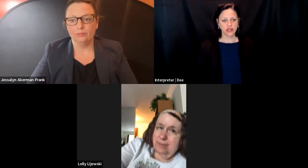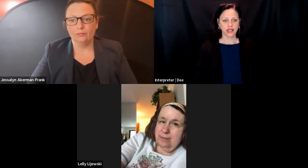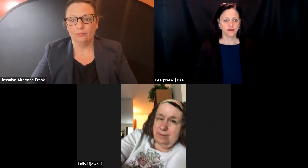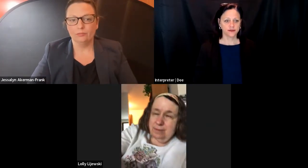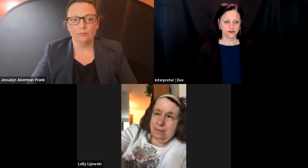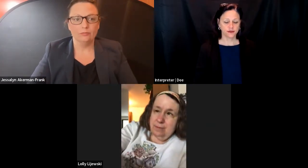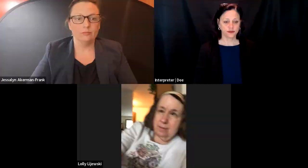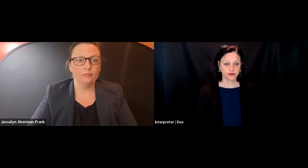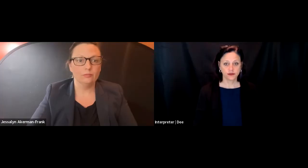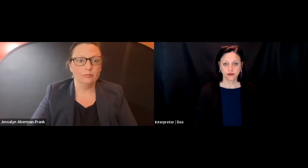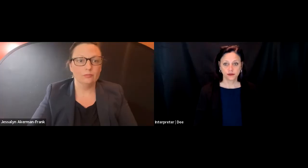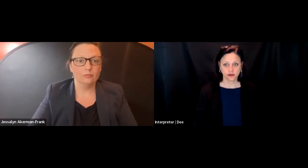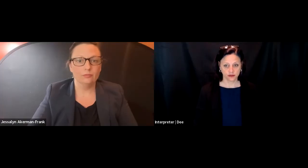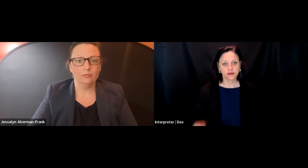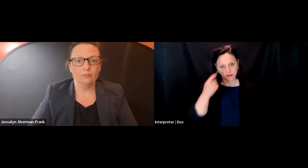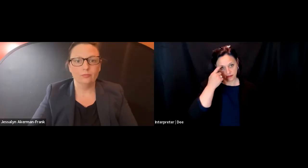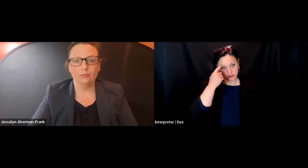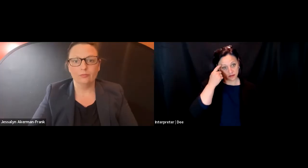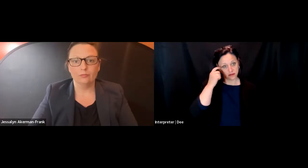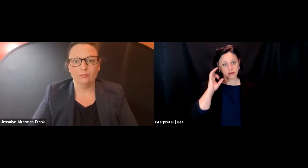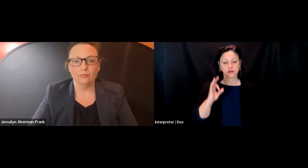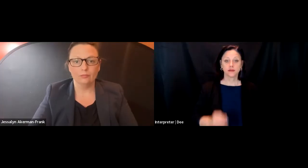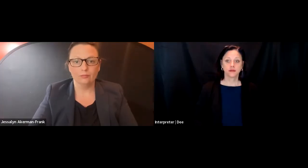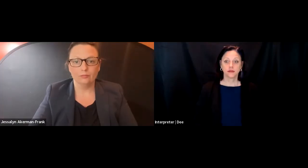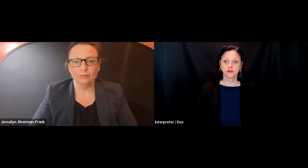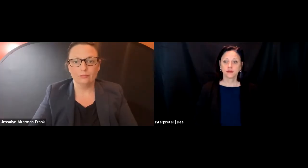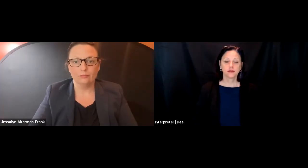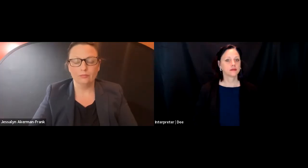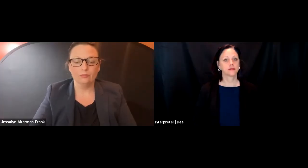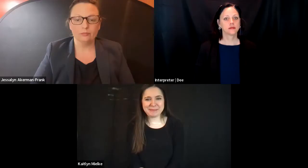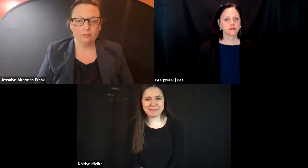Dee: We're switching interpreters at this time.